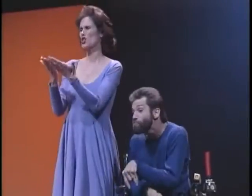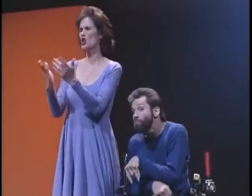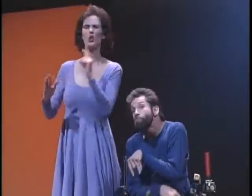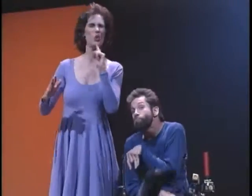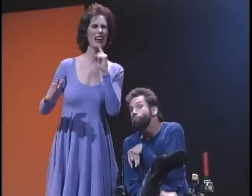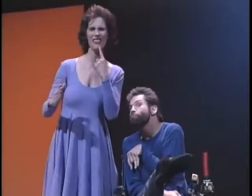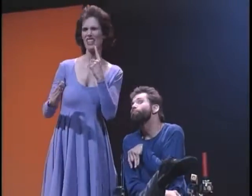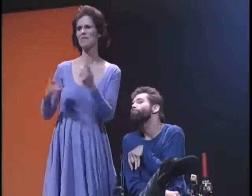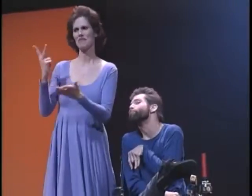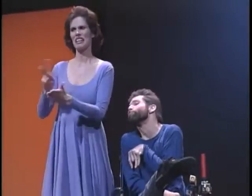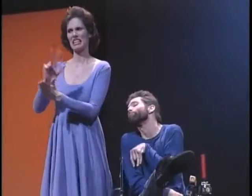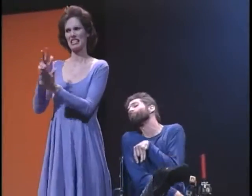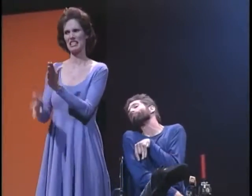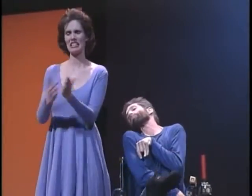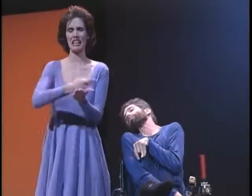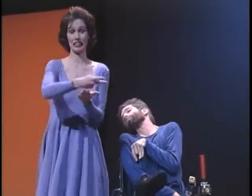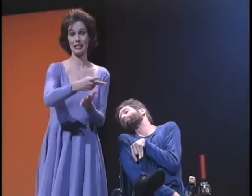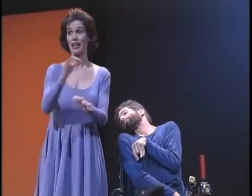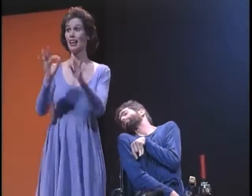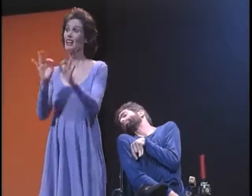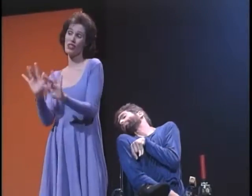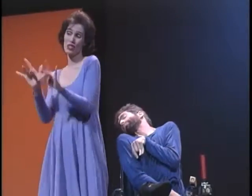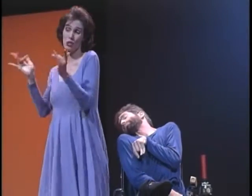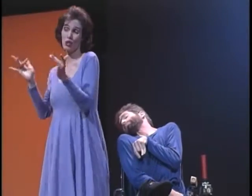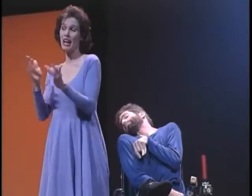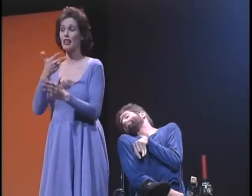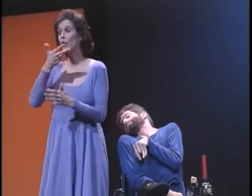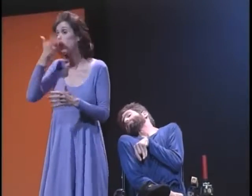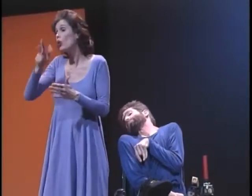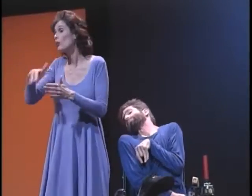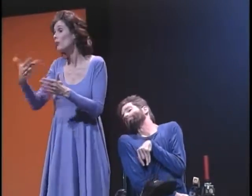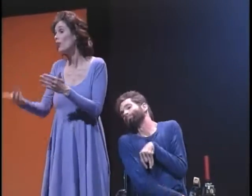too heavy it thinks and if it's too light it blows